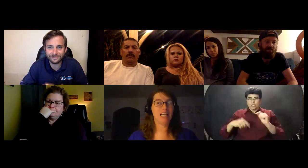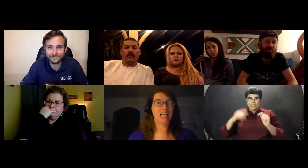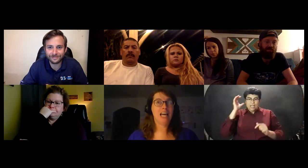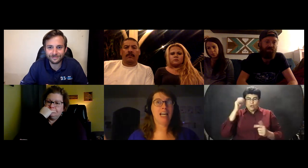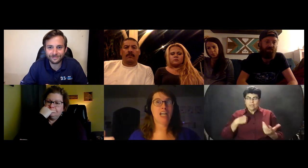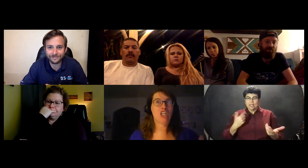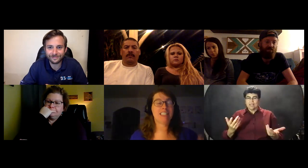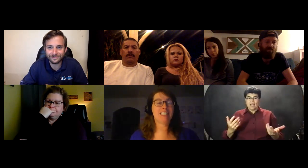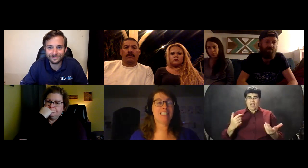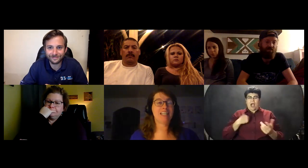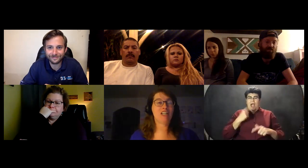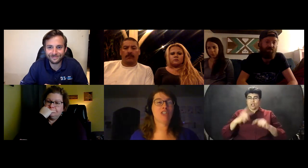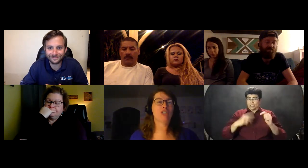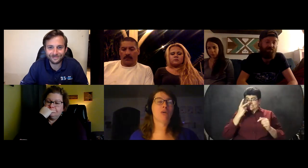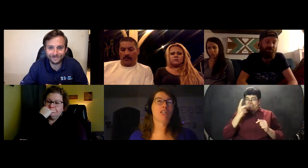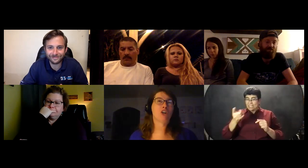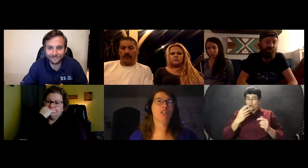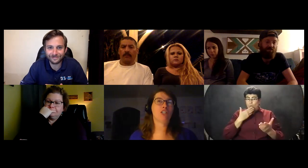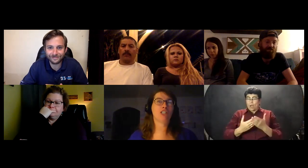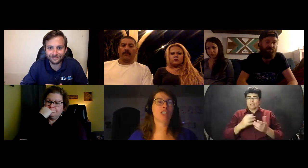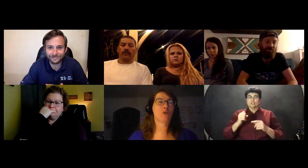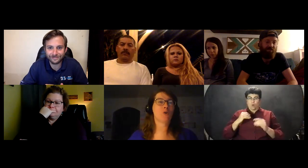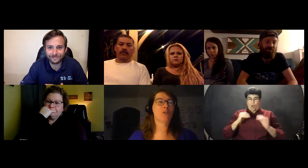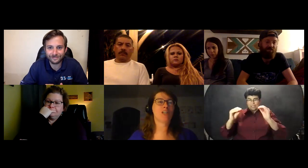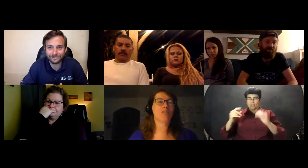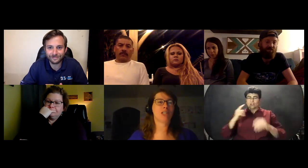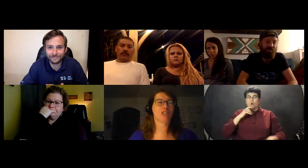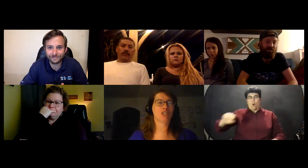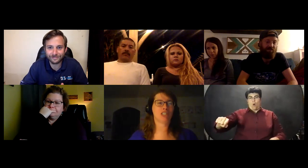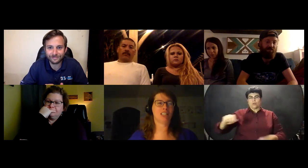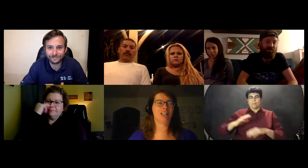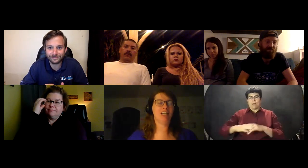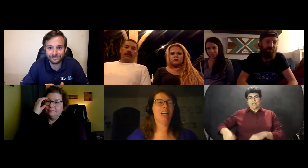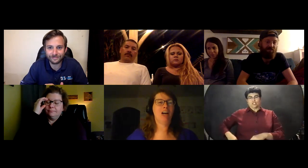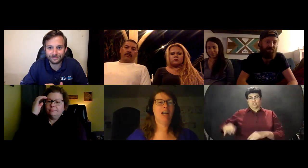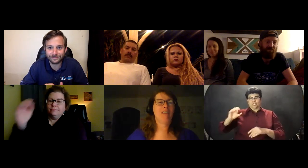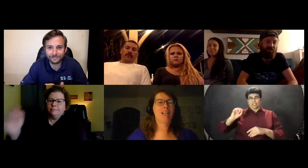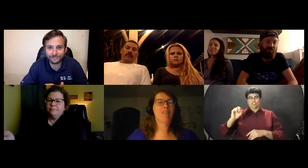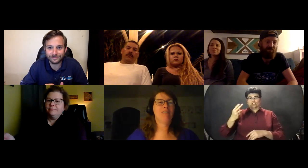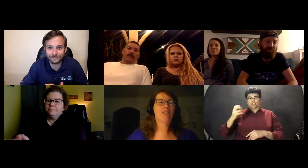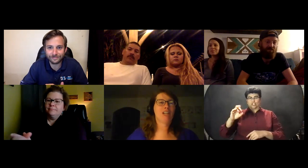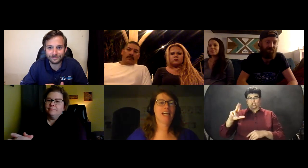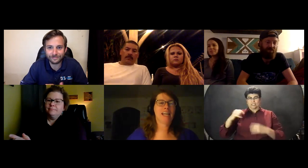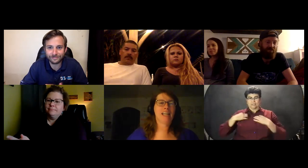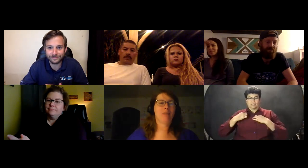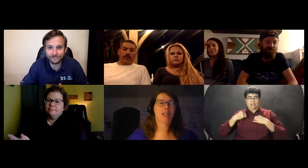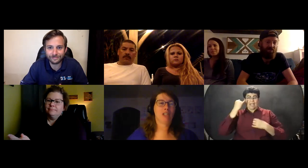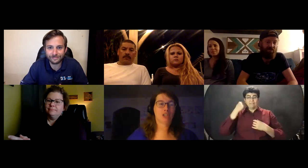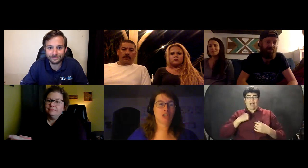and i couldn't see her so i taught her just to hold on to my shirt